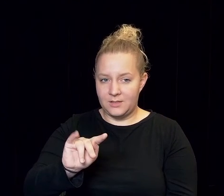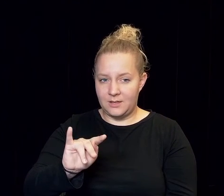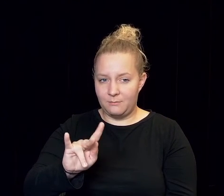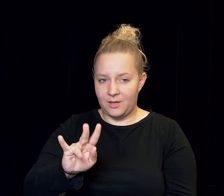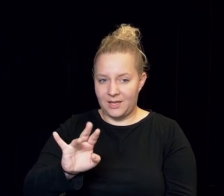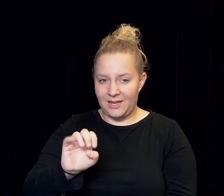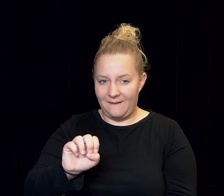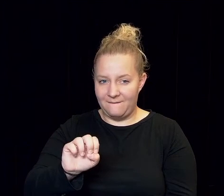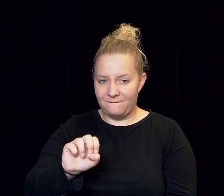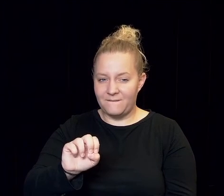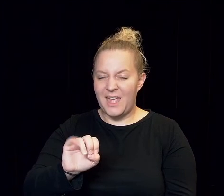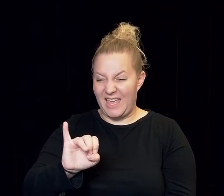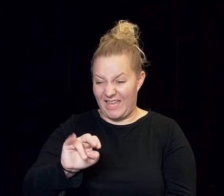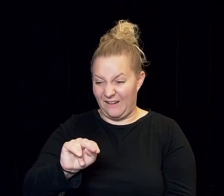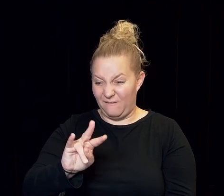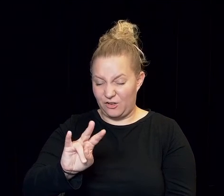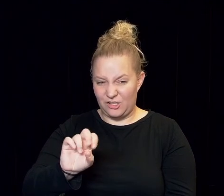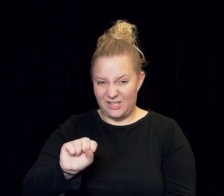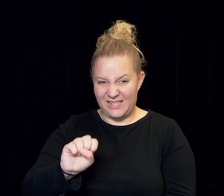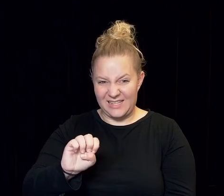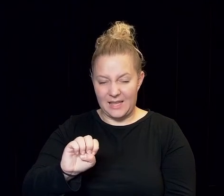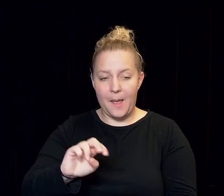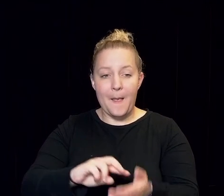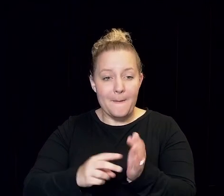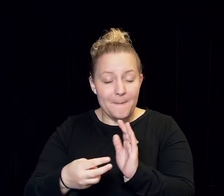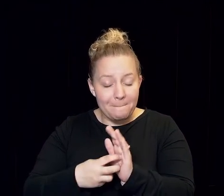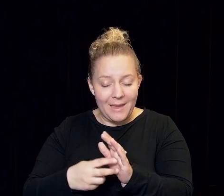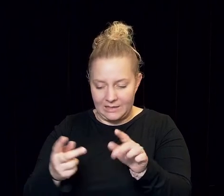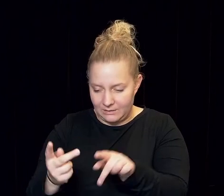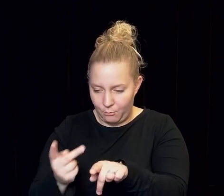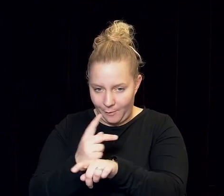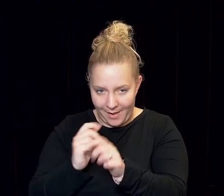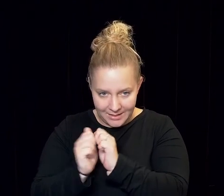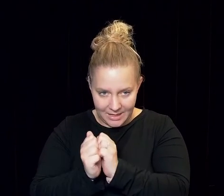two things together. -7/9 times -9/7 You're actually going to